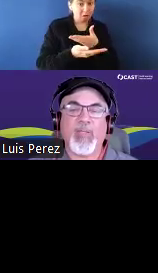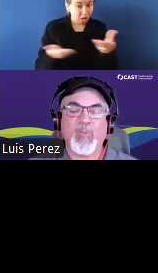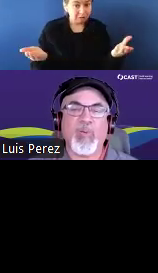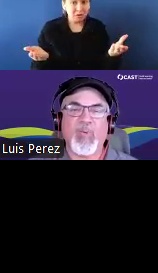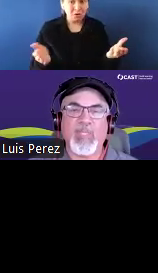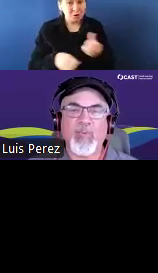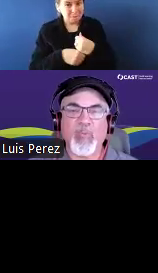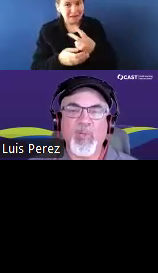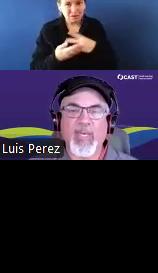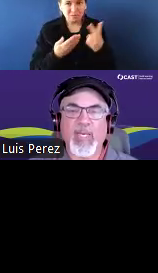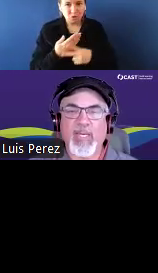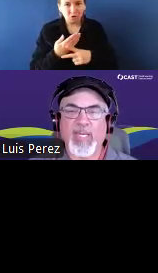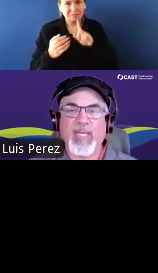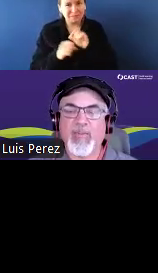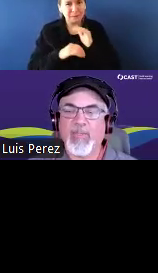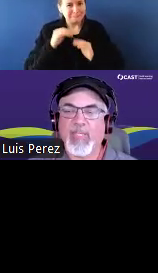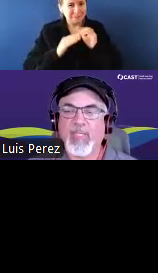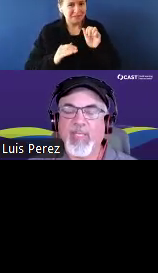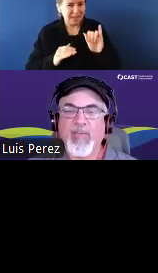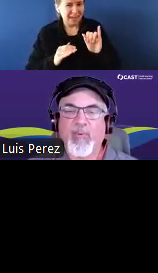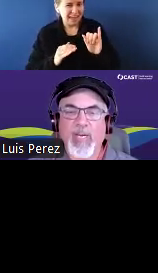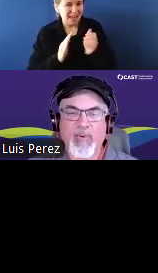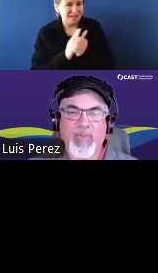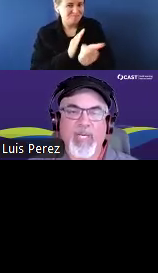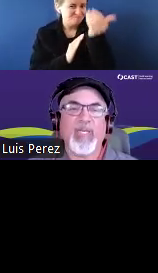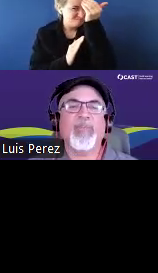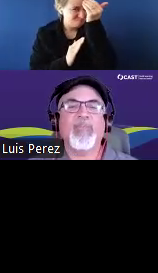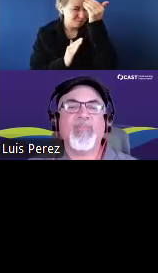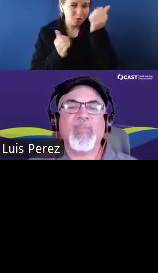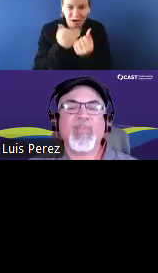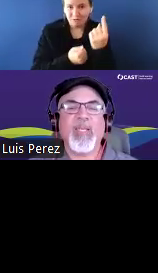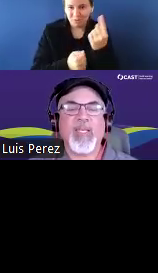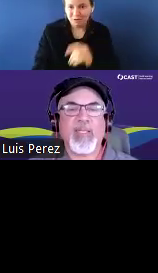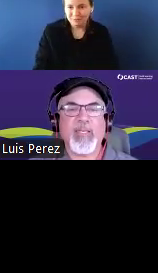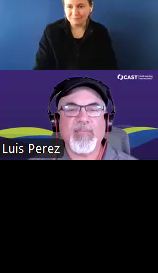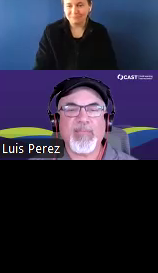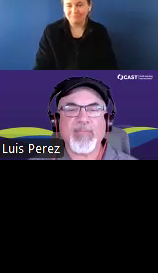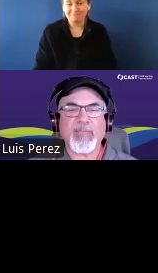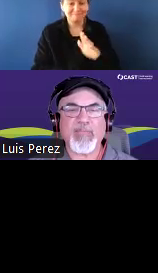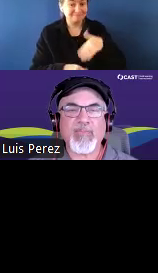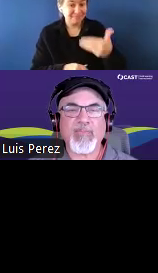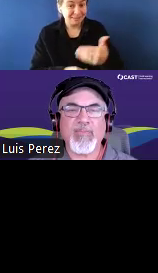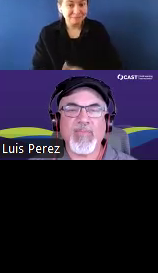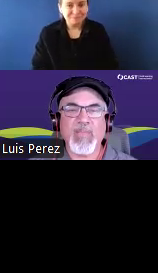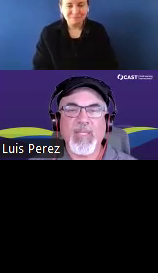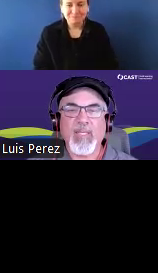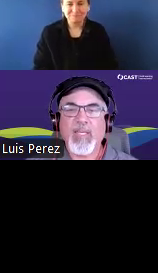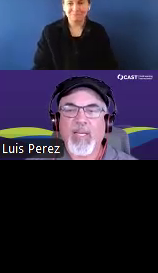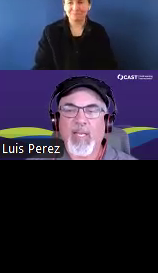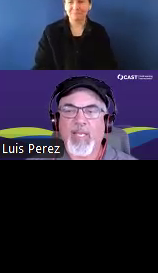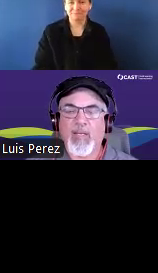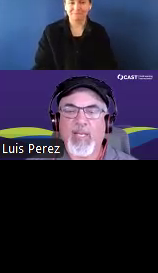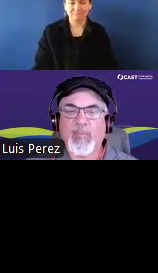those programs that will build that AI literacy for everybody. Next slide. And then the last